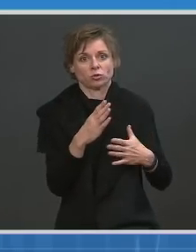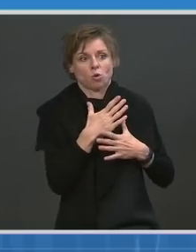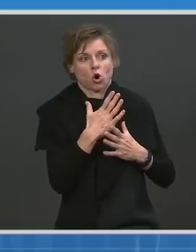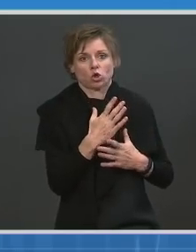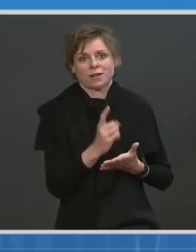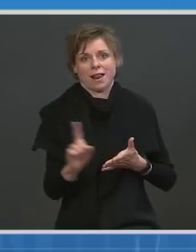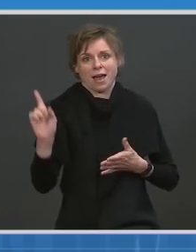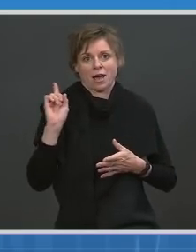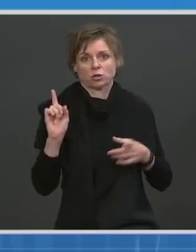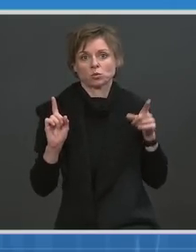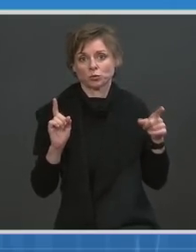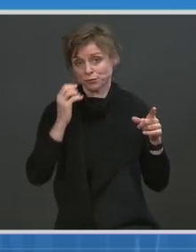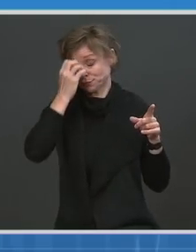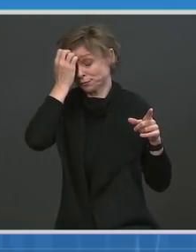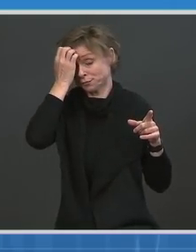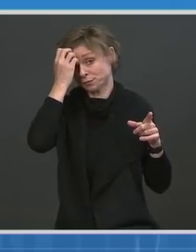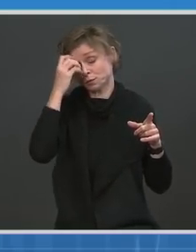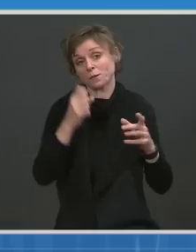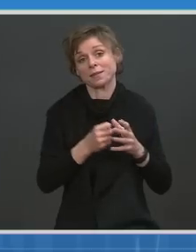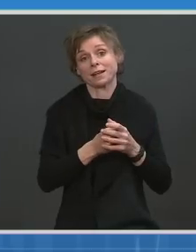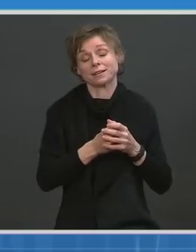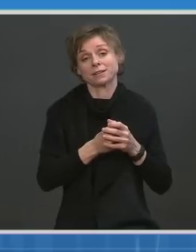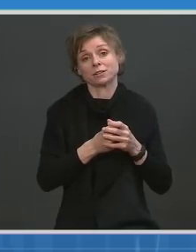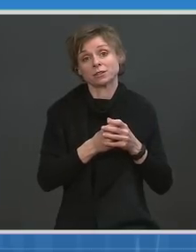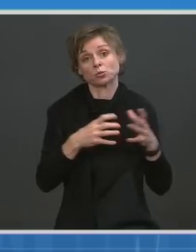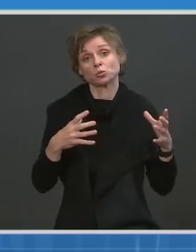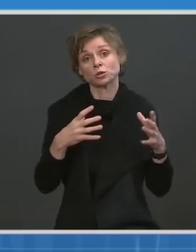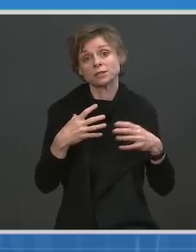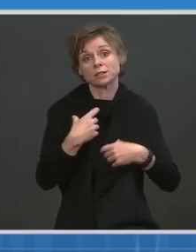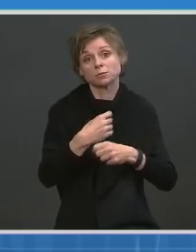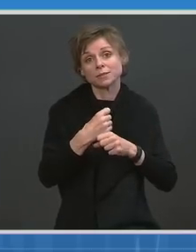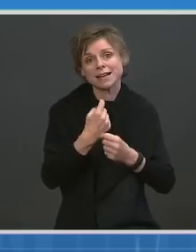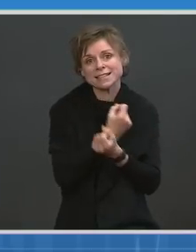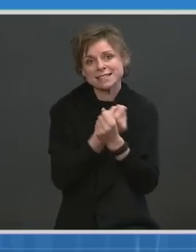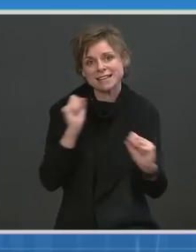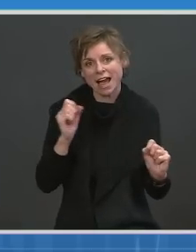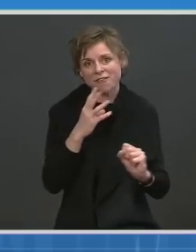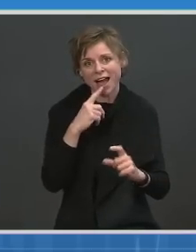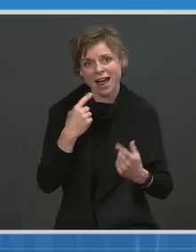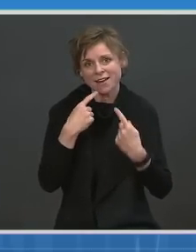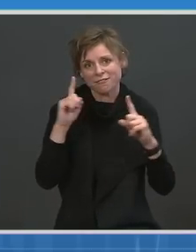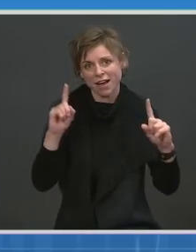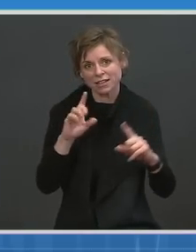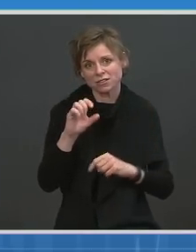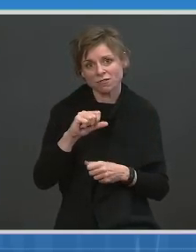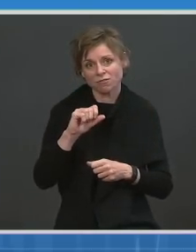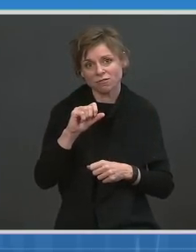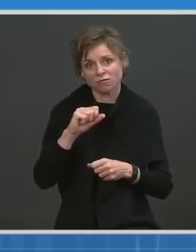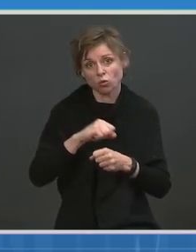manufacturing of safe and effective COVID-19 vaccines at facilities in India.